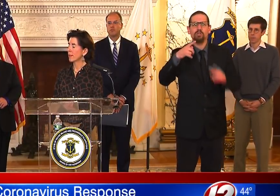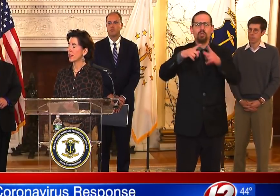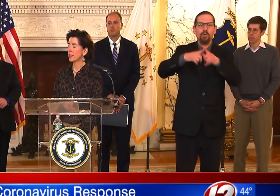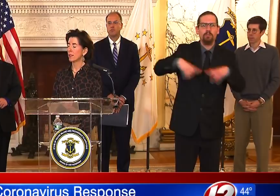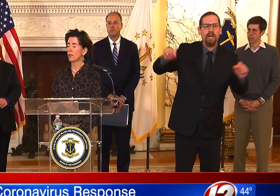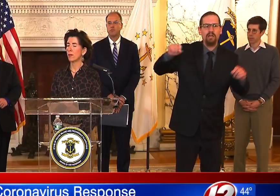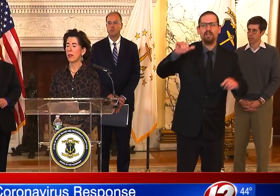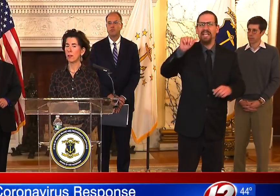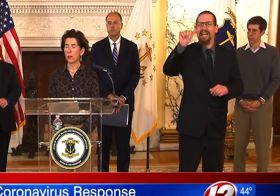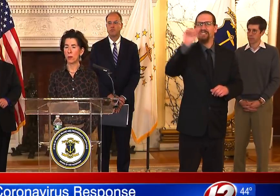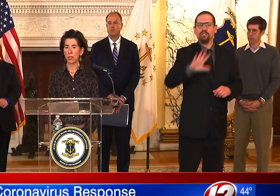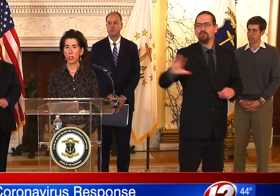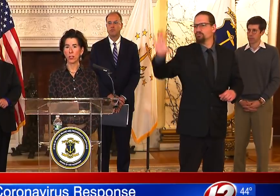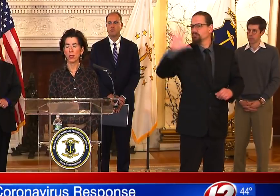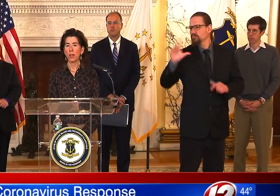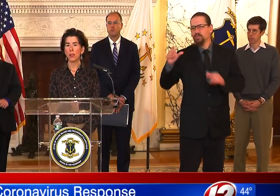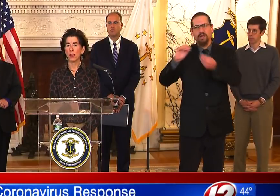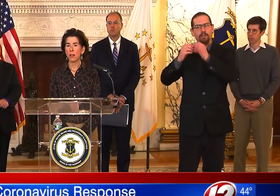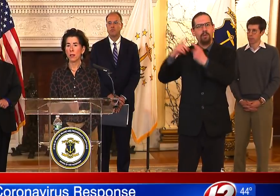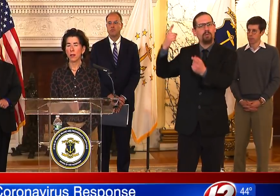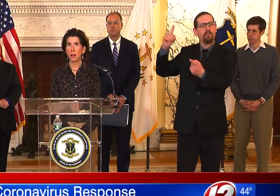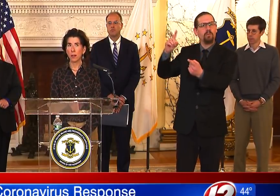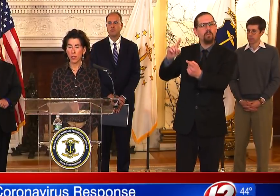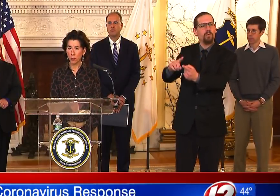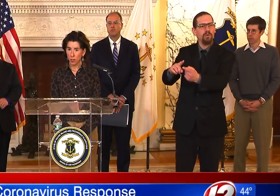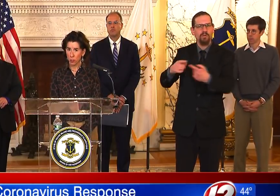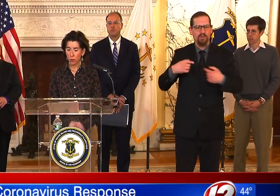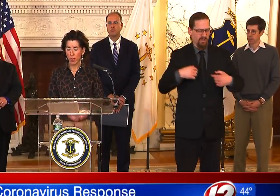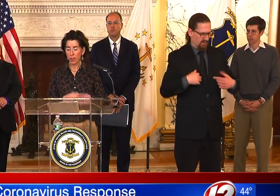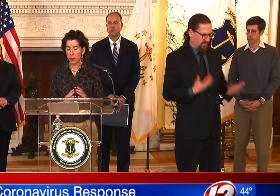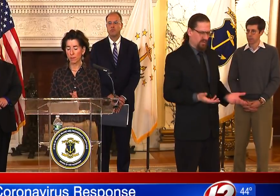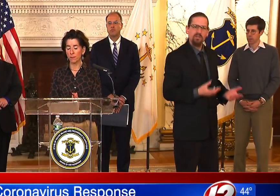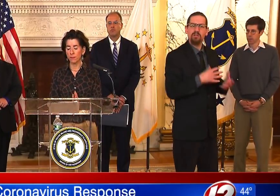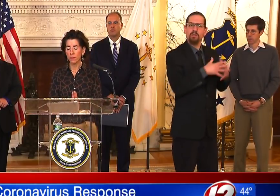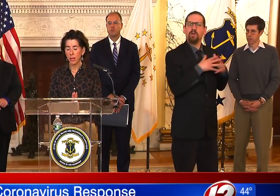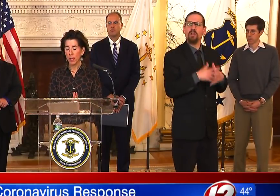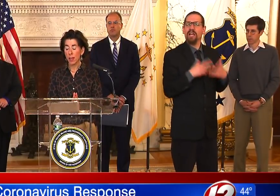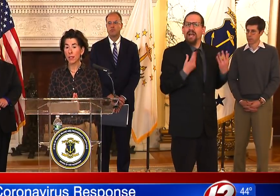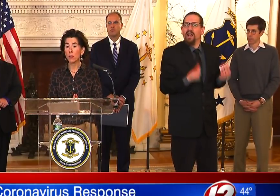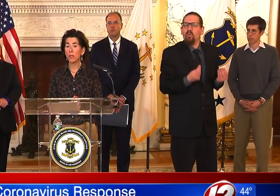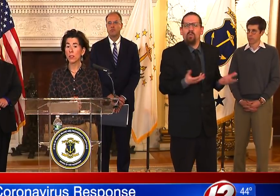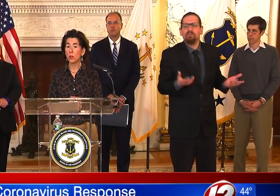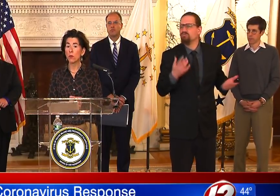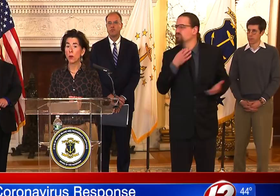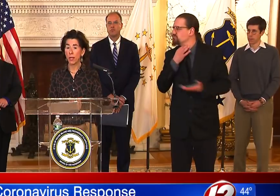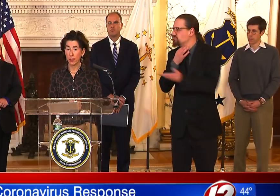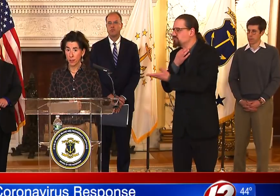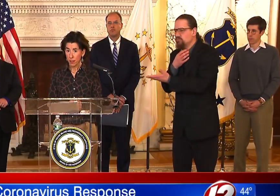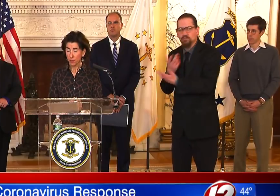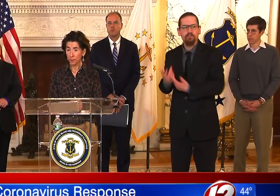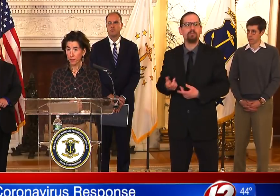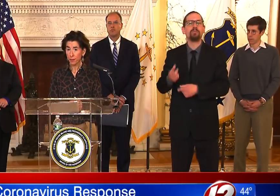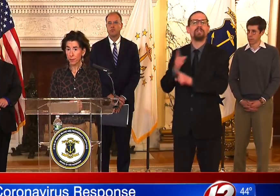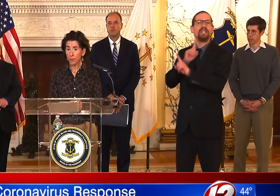KOREA AND JAPAN, WERE ABLE TO CONTROL THE SPREAD OF COVID-19 AND THE QUESTION IS, WHAT ARE WE DOING WRONG? IT IS A GOOD QUESTION.